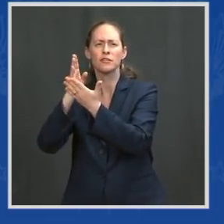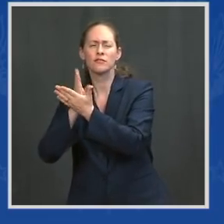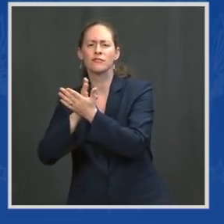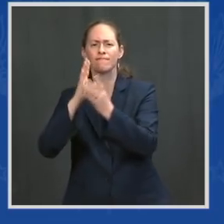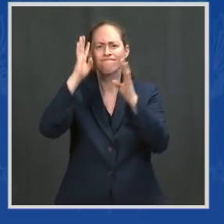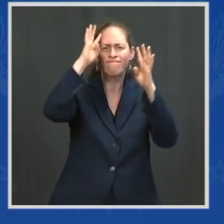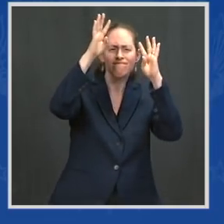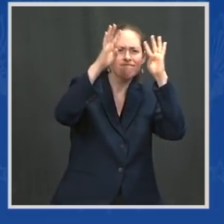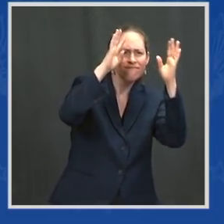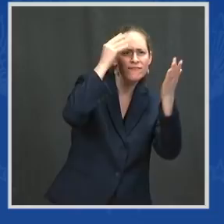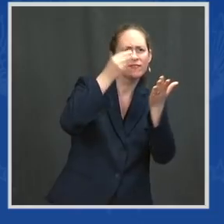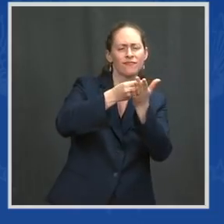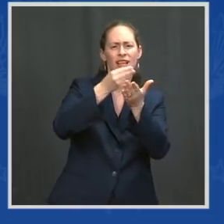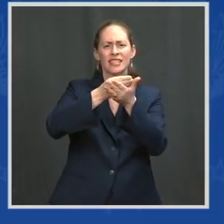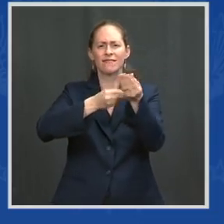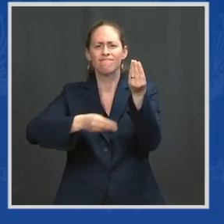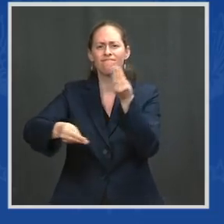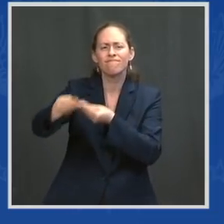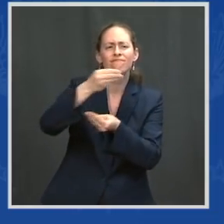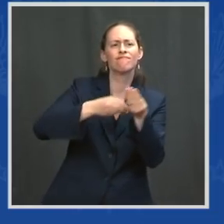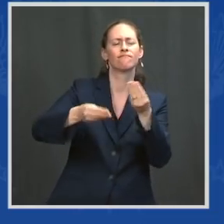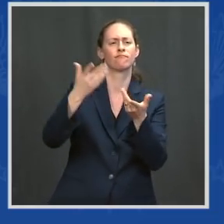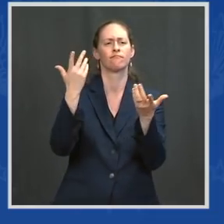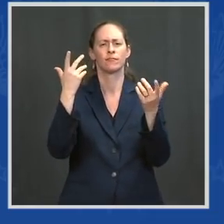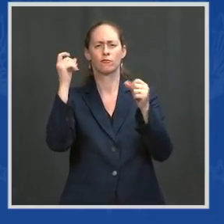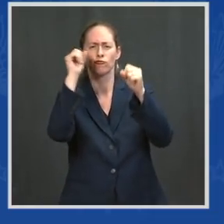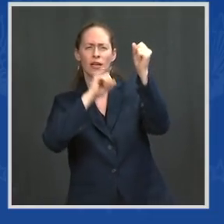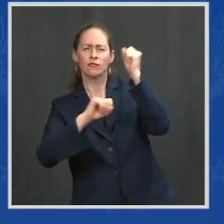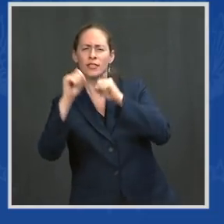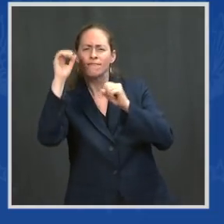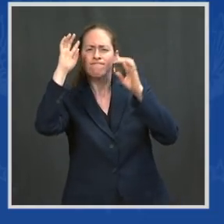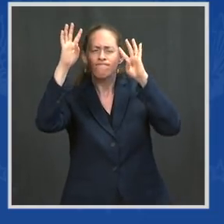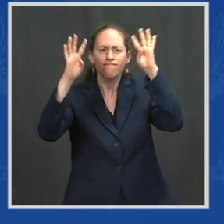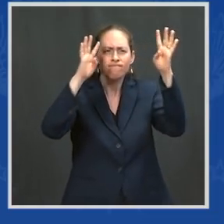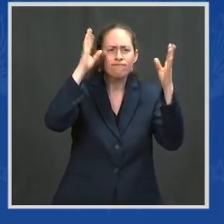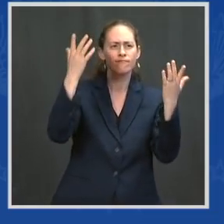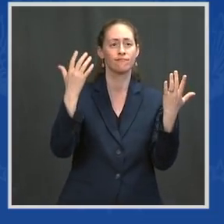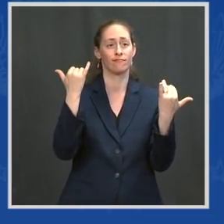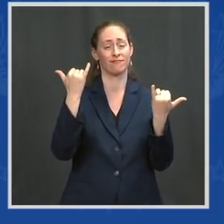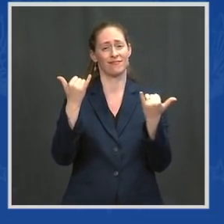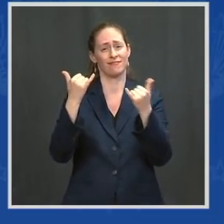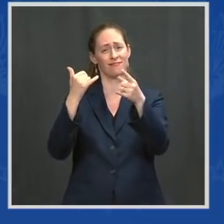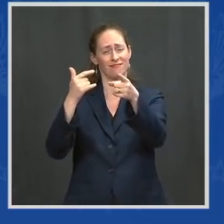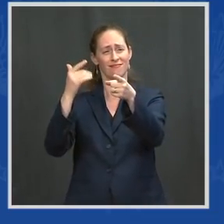but as you will certainly see, our needs far exceed our means.